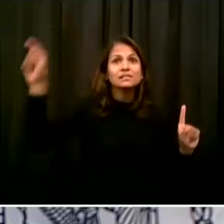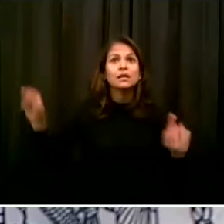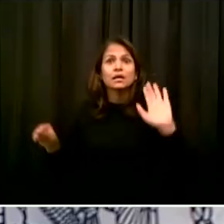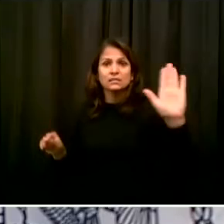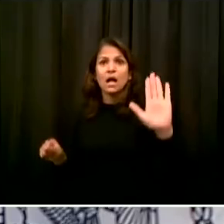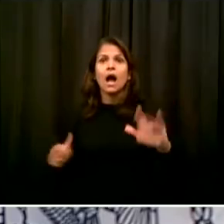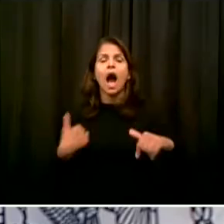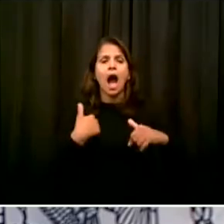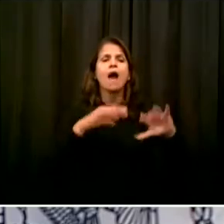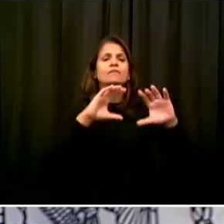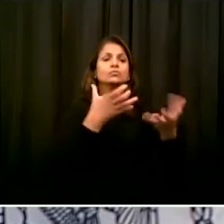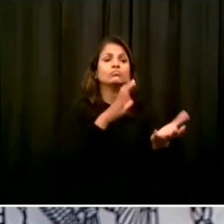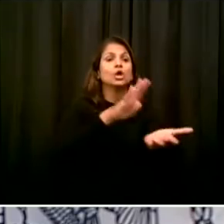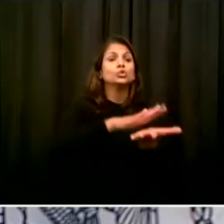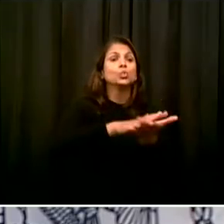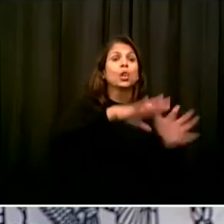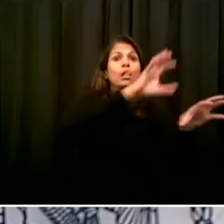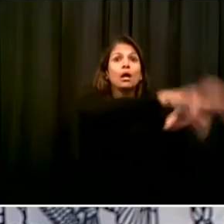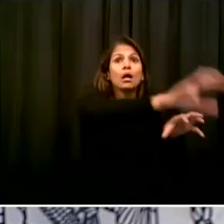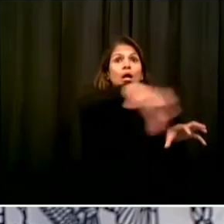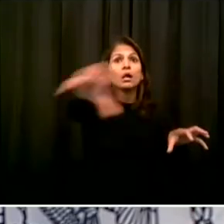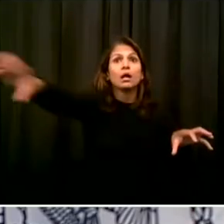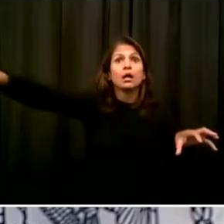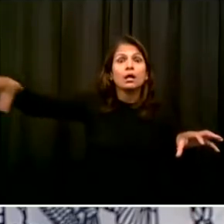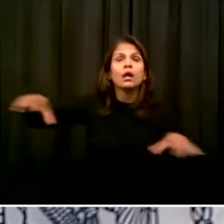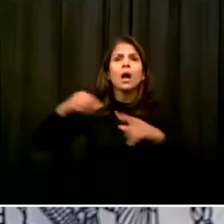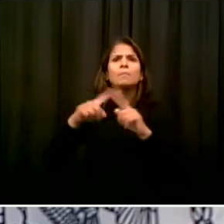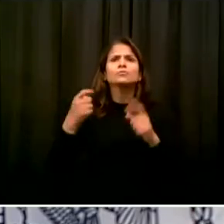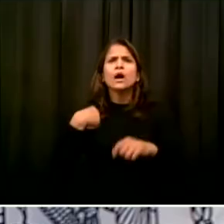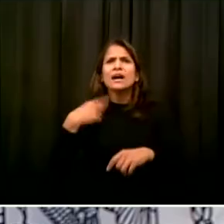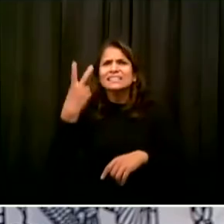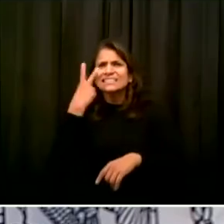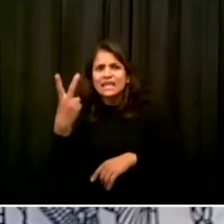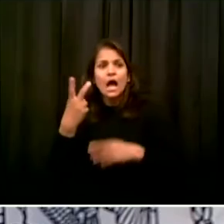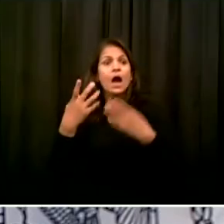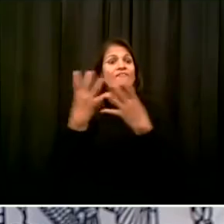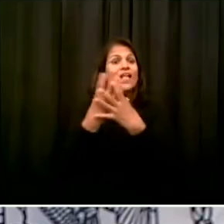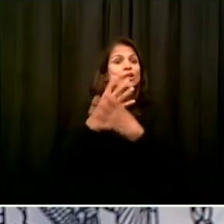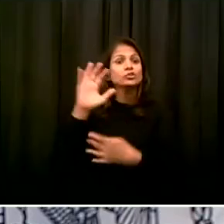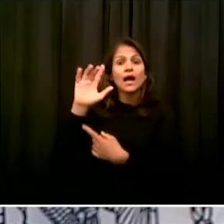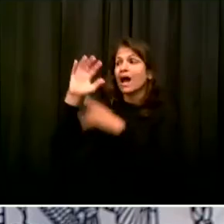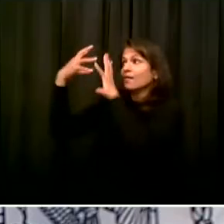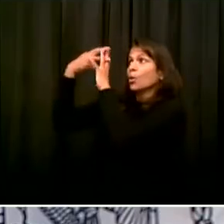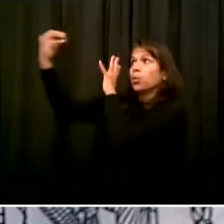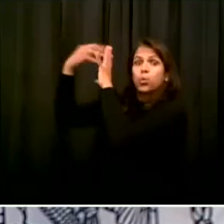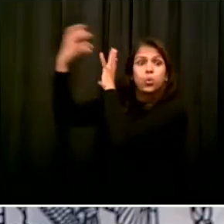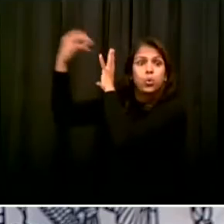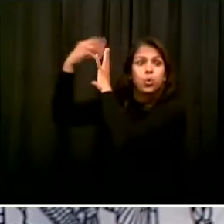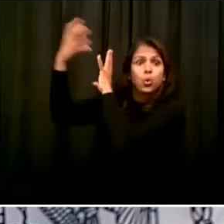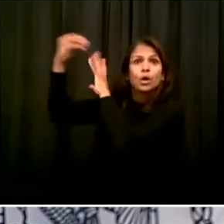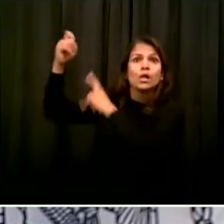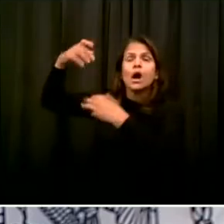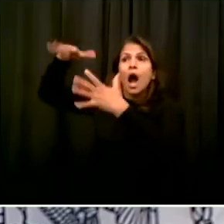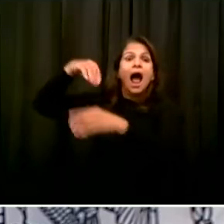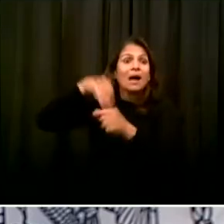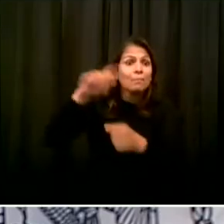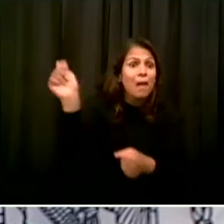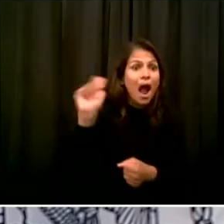THE DEPARTMENT OF